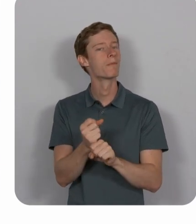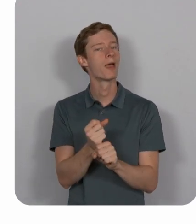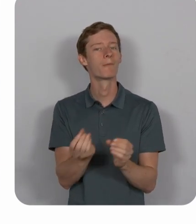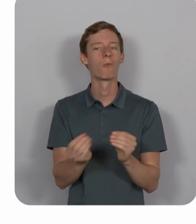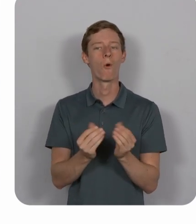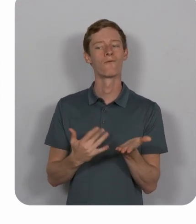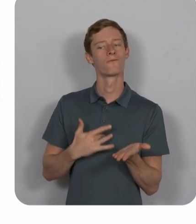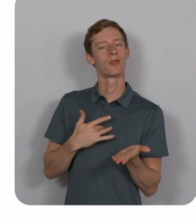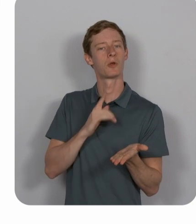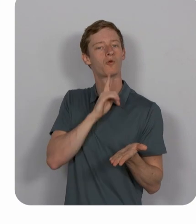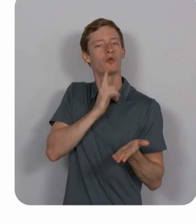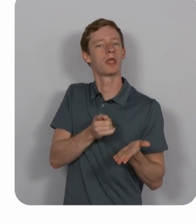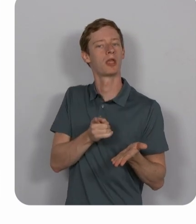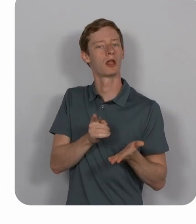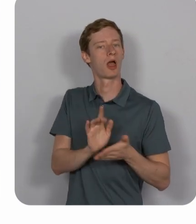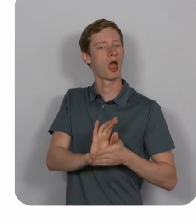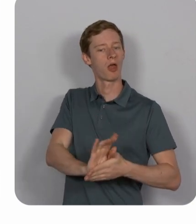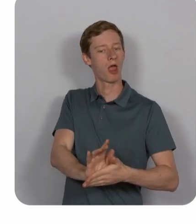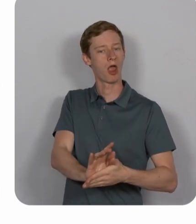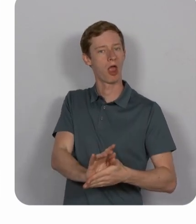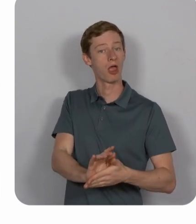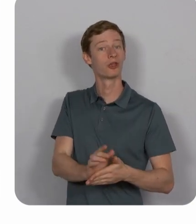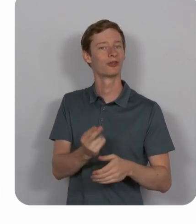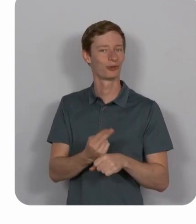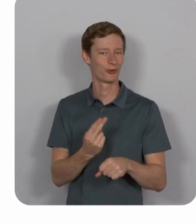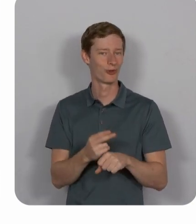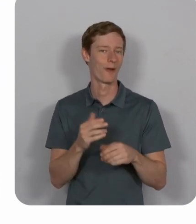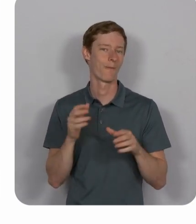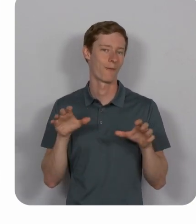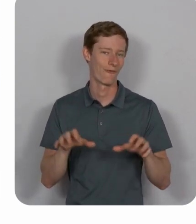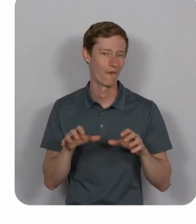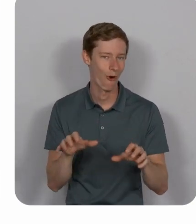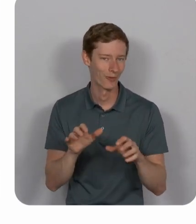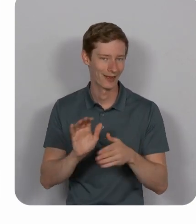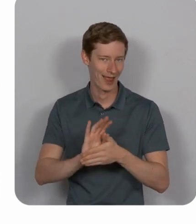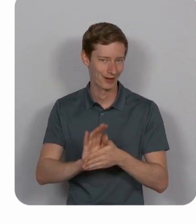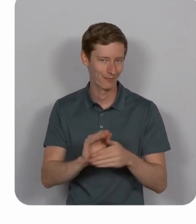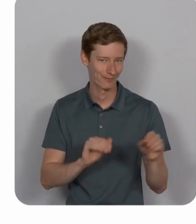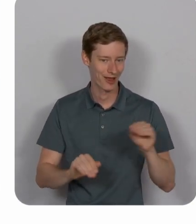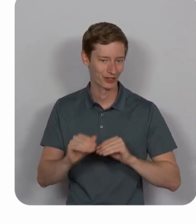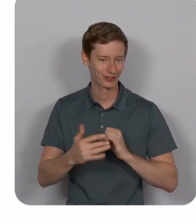or a more performant animation technique? We opted for both here.